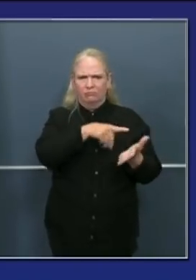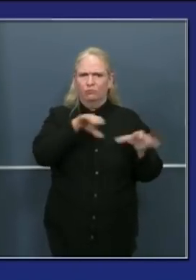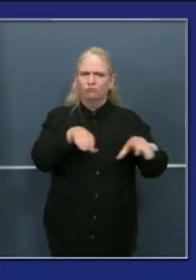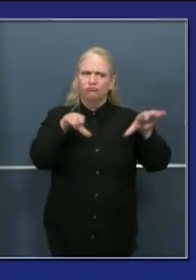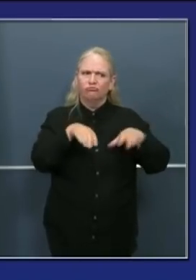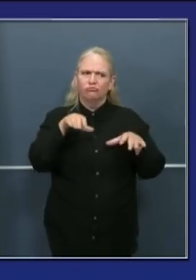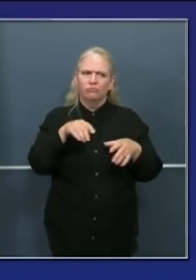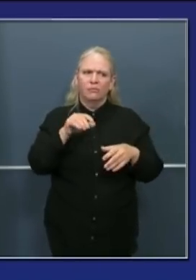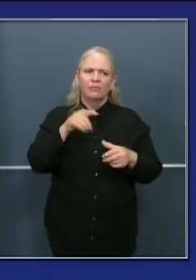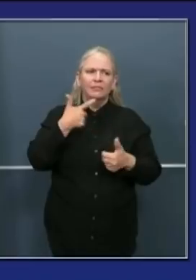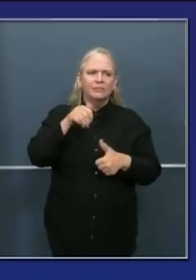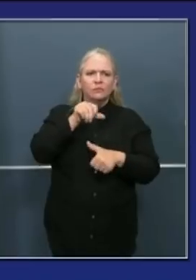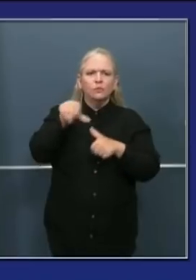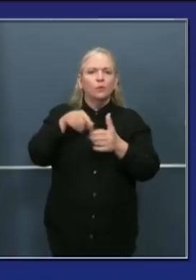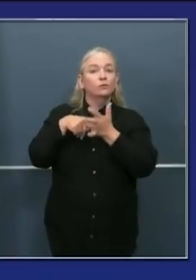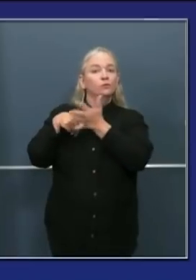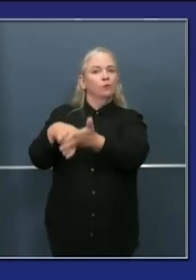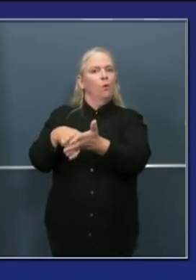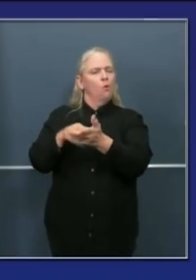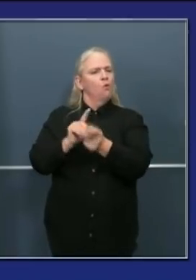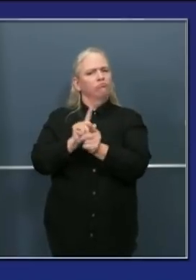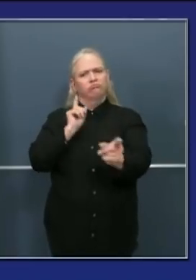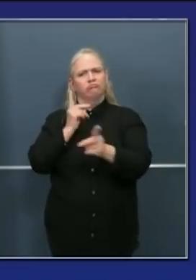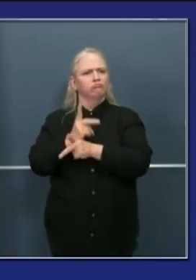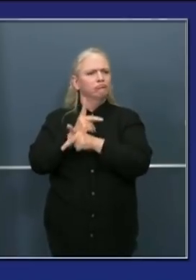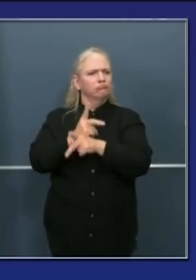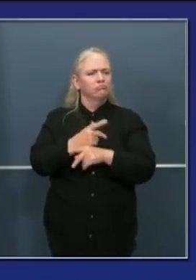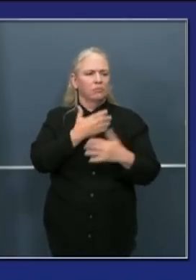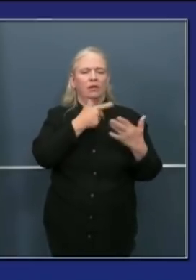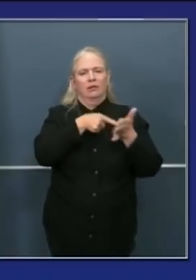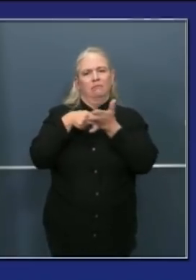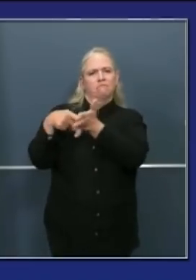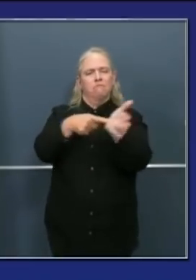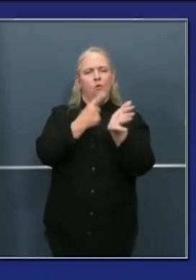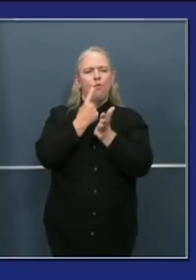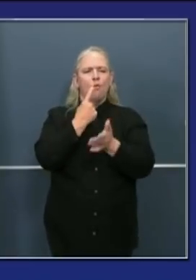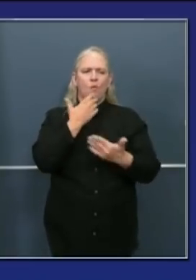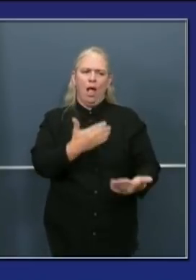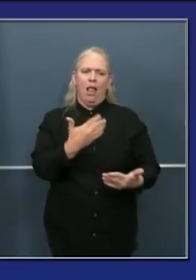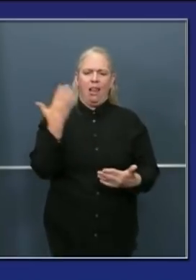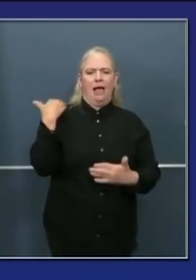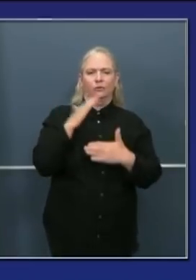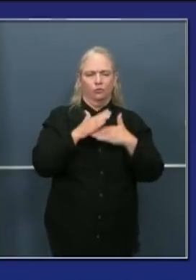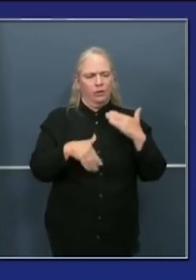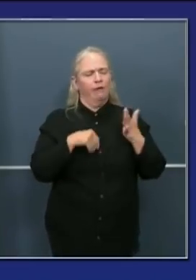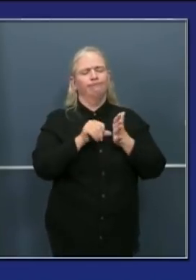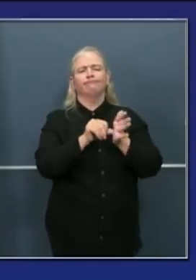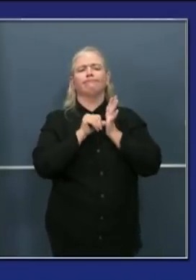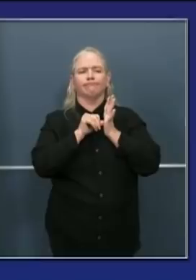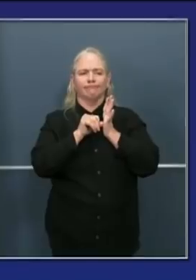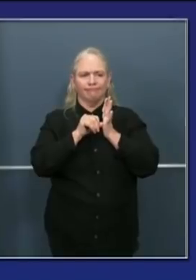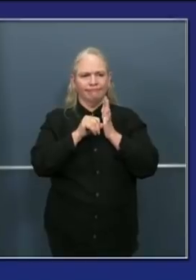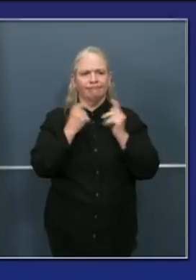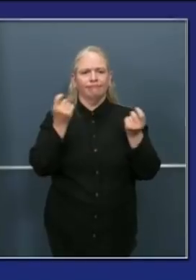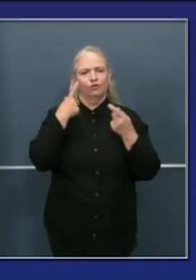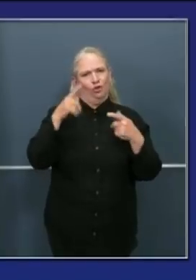EFFORTS, COUNTY EFFORTS, EDUCATIONAL EFFORTS, AND THE SOCIAL PERSUASION THAT WAS VERY, I THINK, WELL REPRESENTED